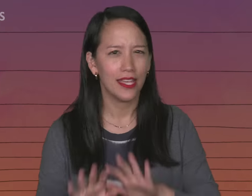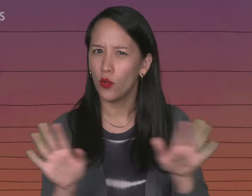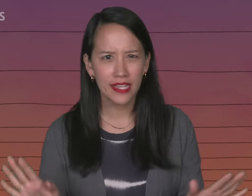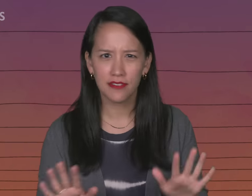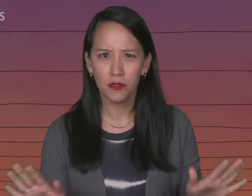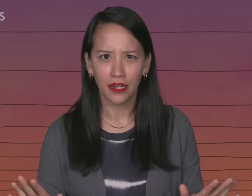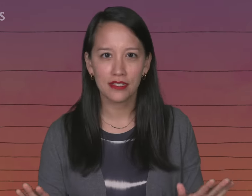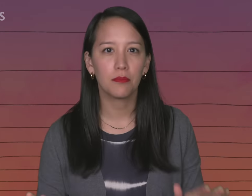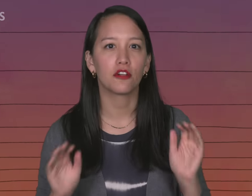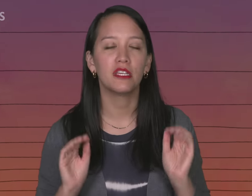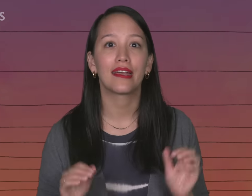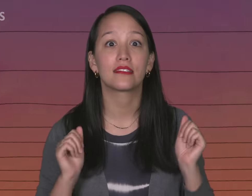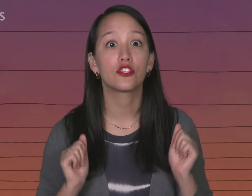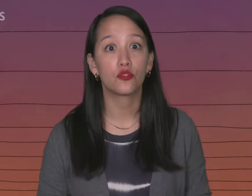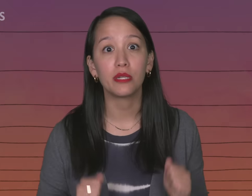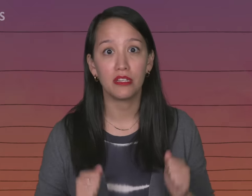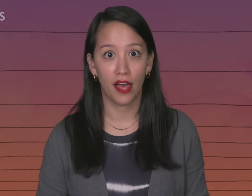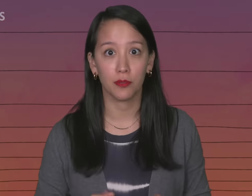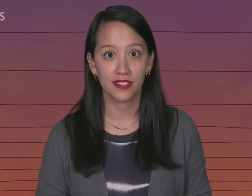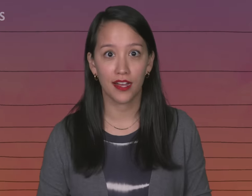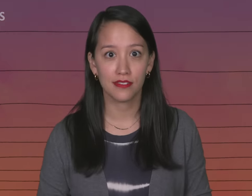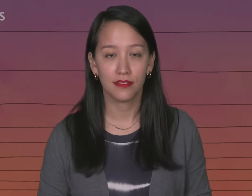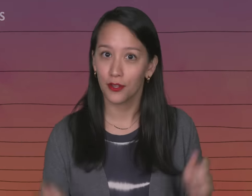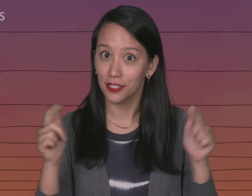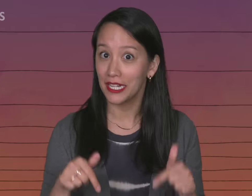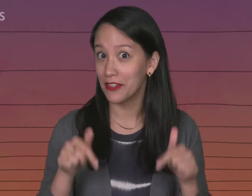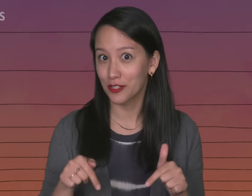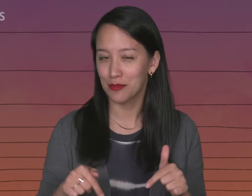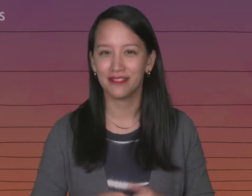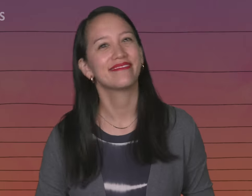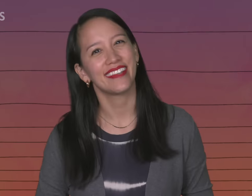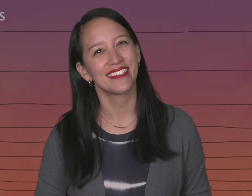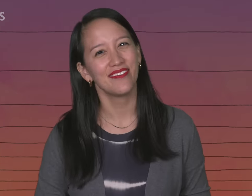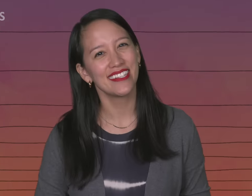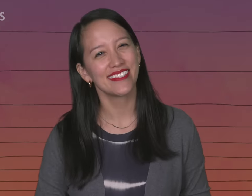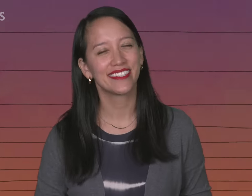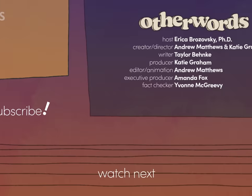It only takes a few minutes, but your feedback is extremely valuable to us. There's a link in the description. Thanks in advance!